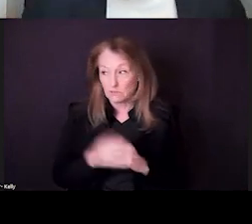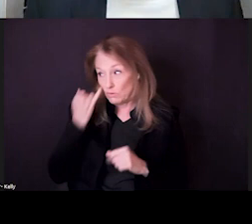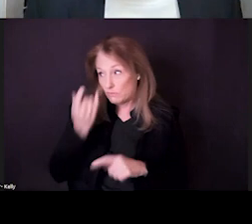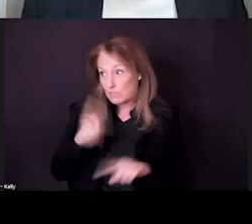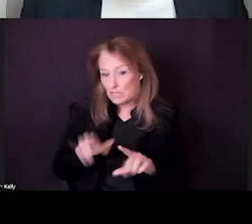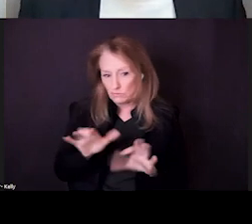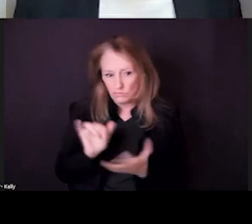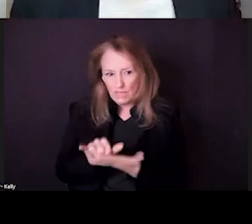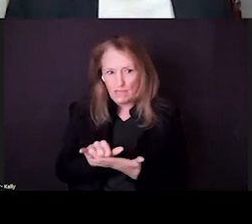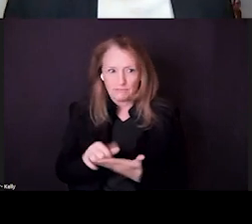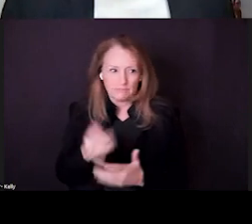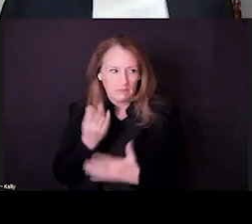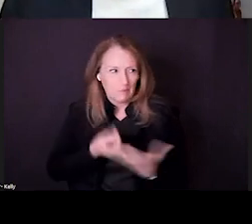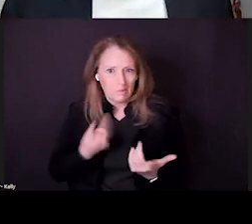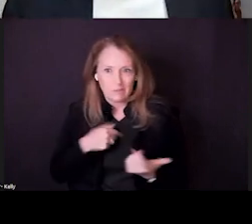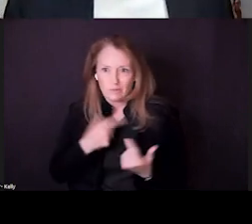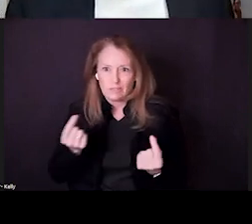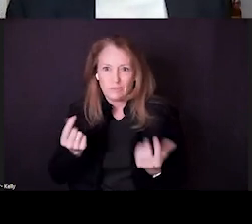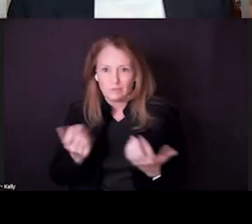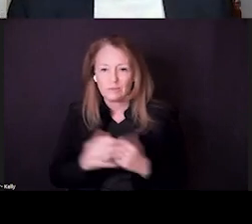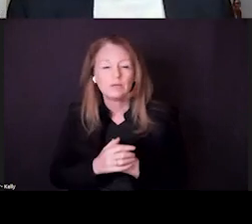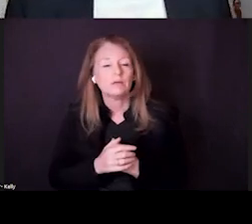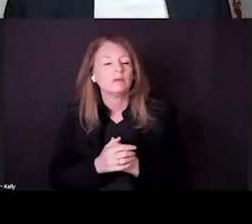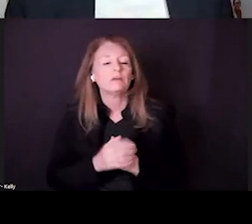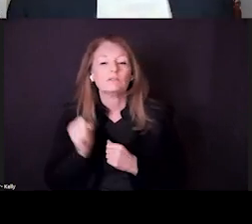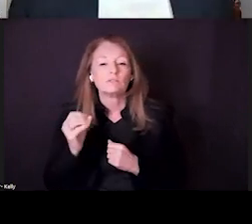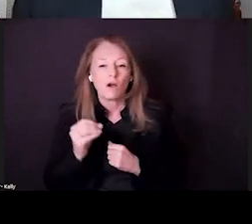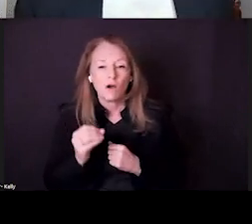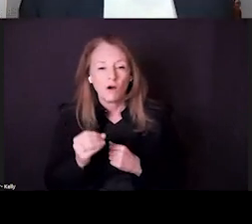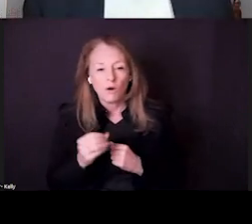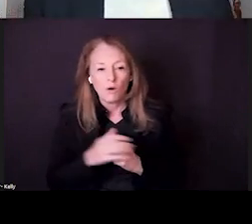I AM GOING TO TALK ABOUT TODAY AND USE POPULATION HEALTH AS A